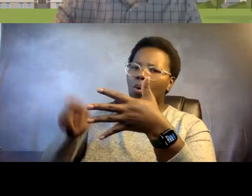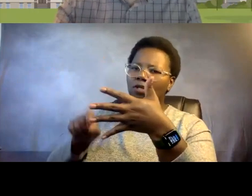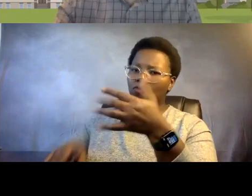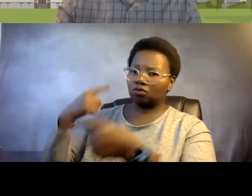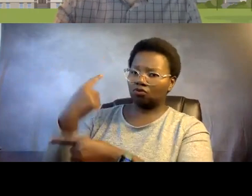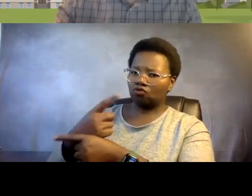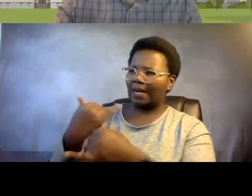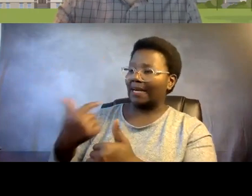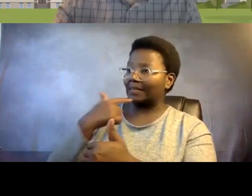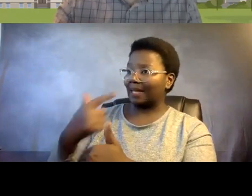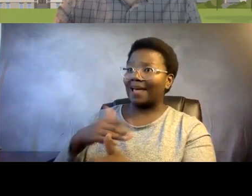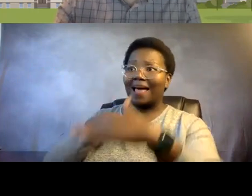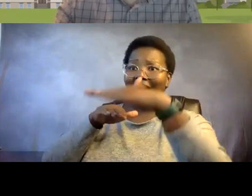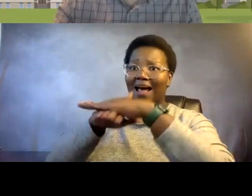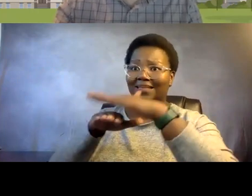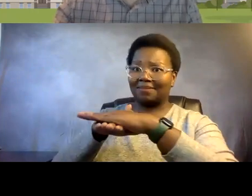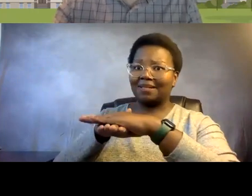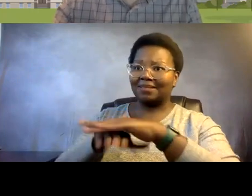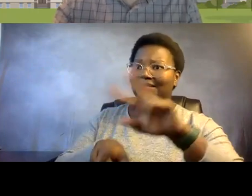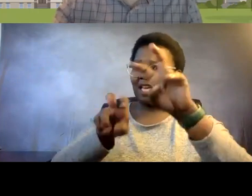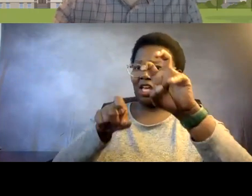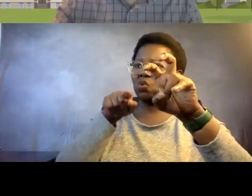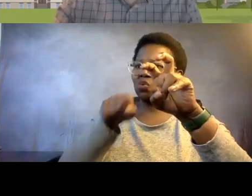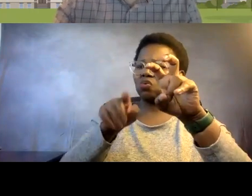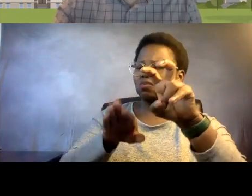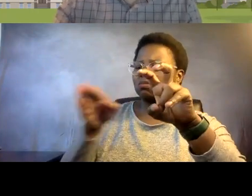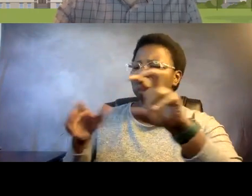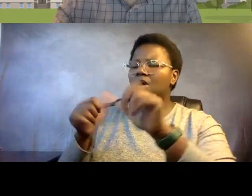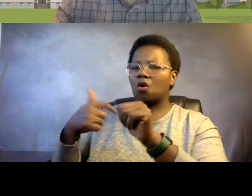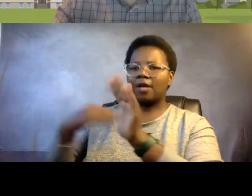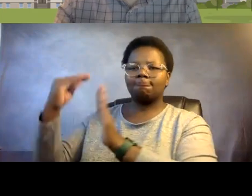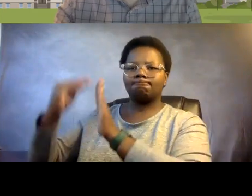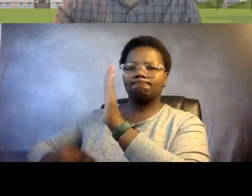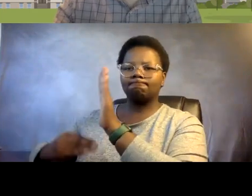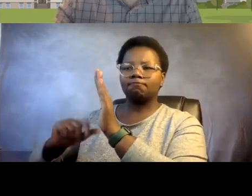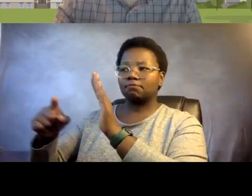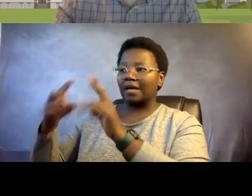accessibility issues, we need to document how to fix them and hopefully beyond just fixing that one